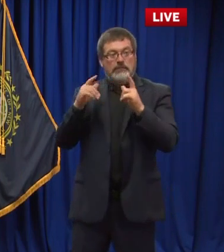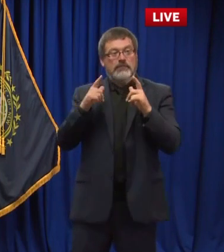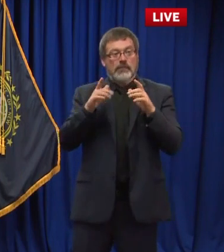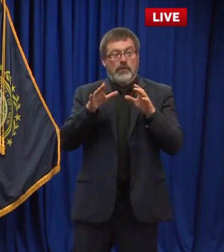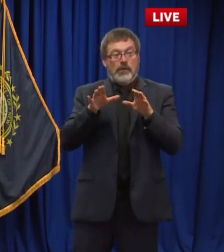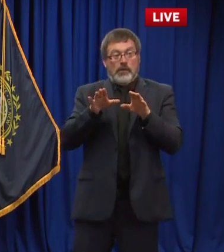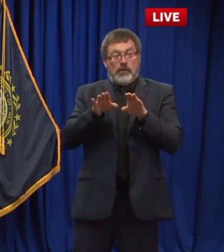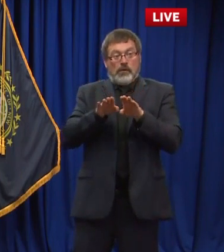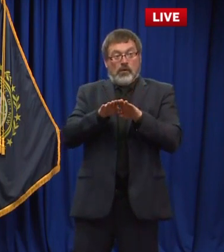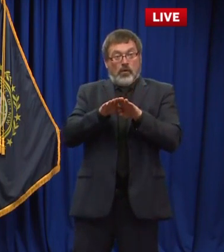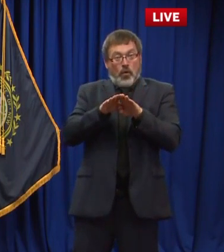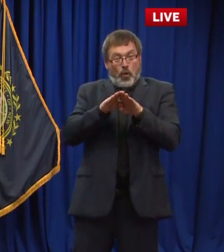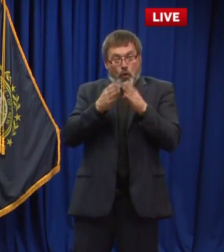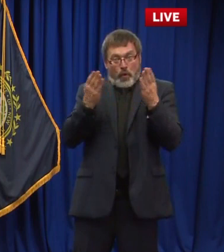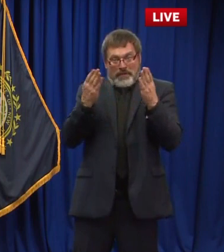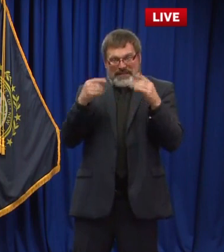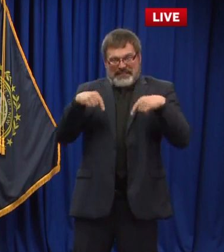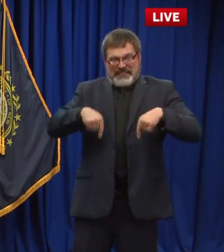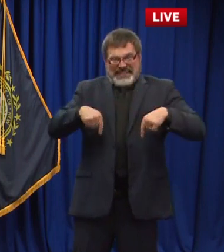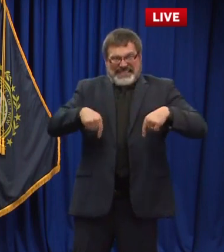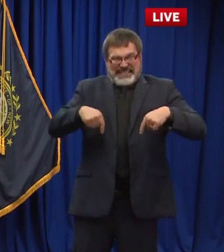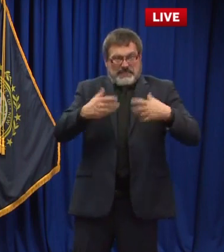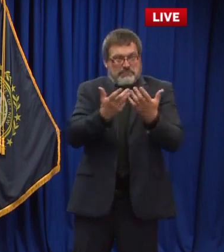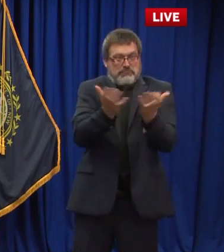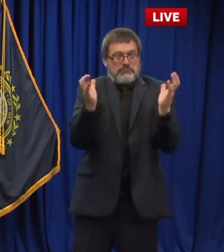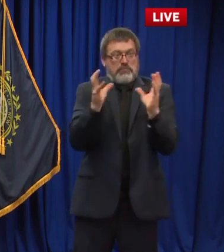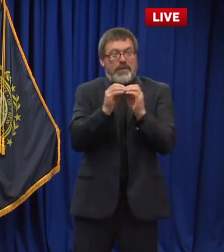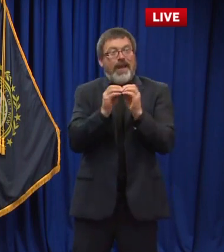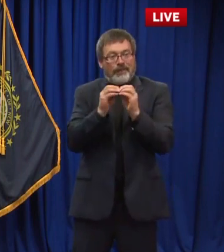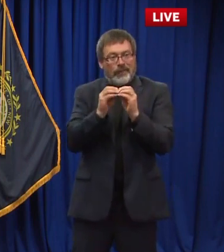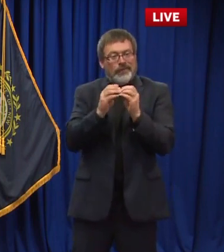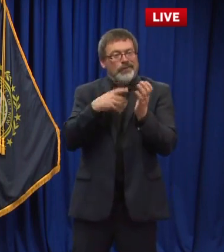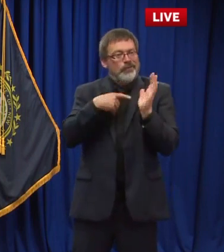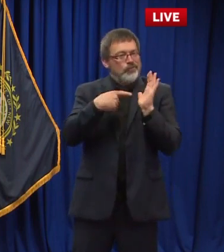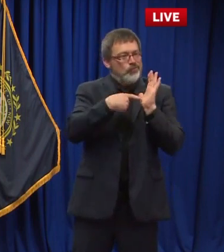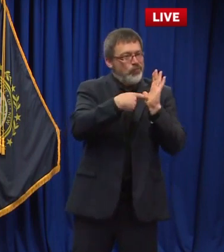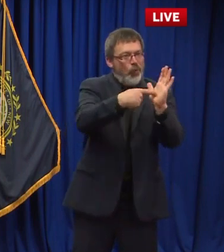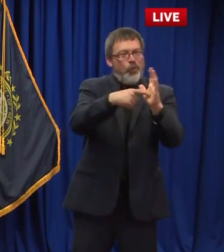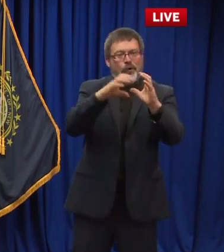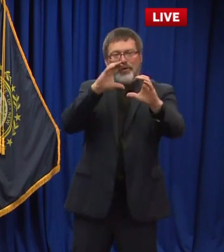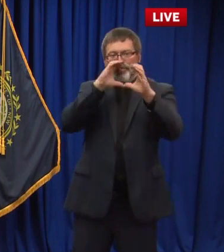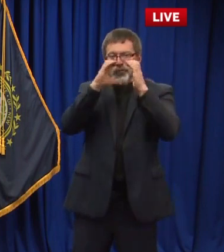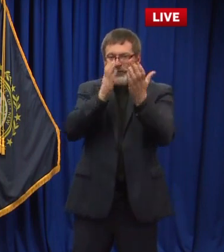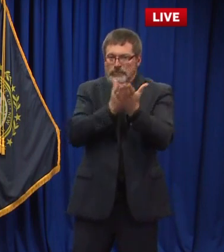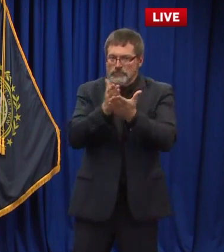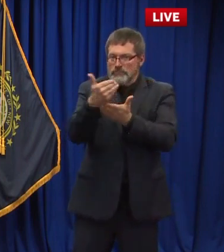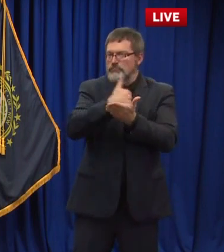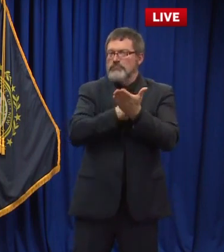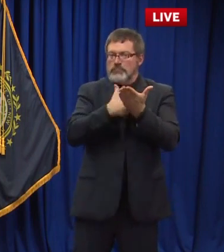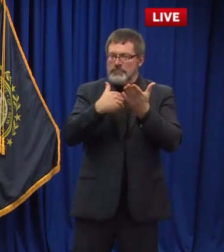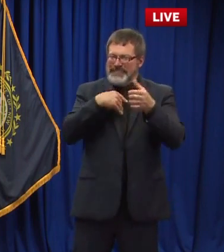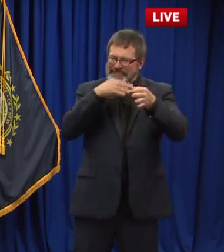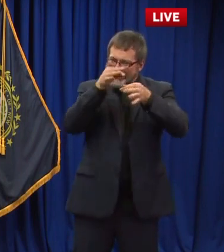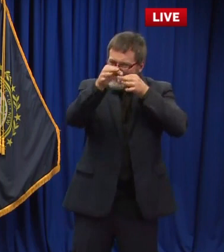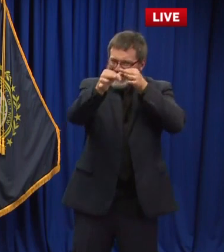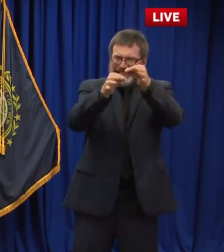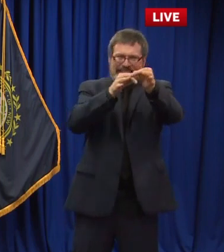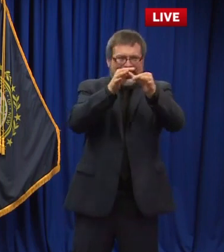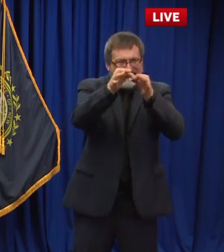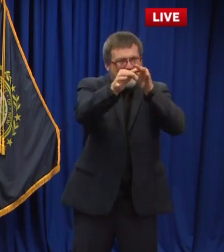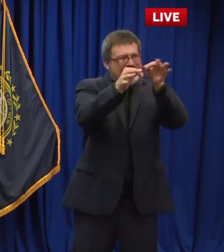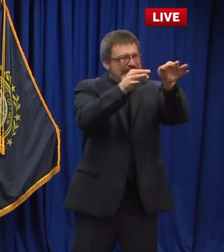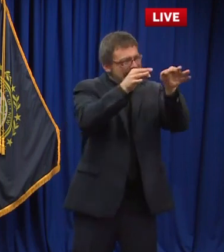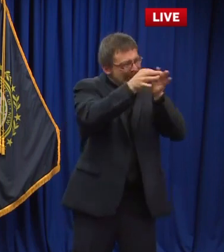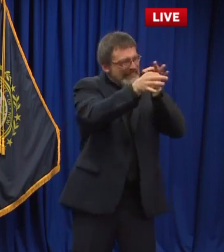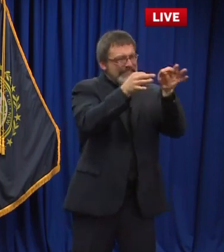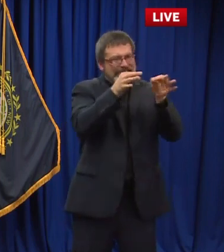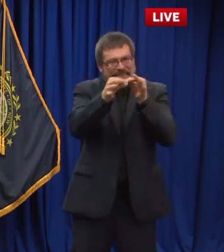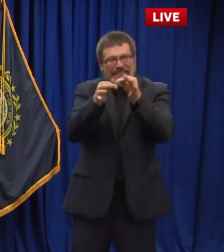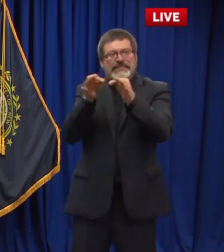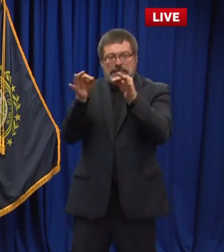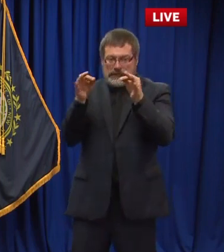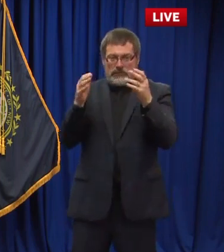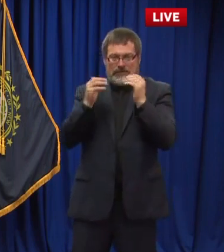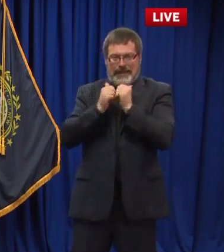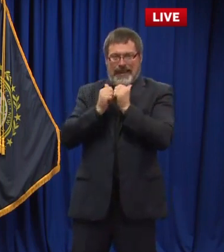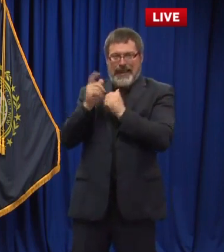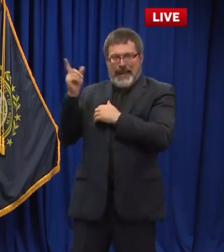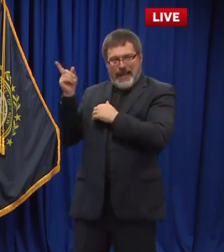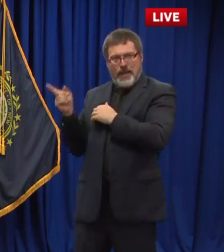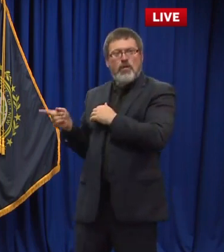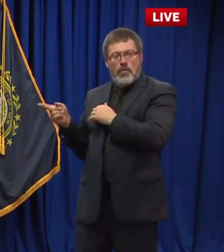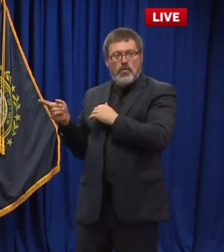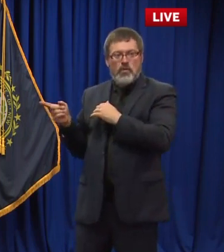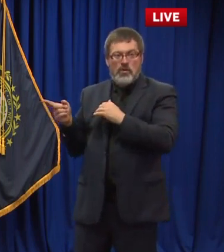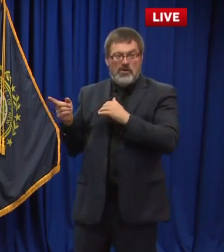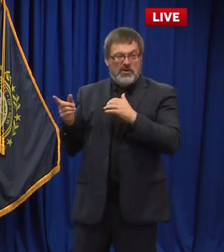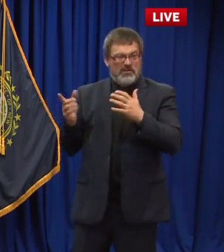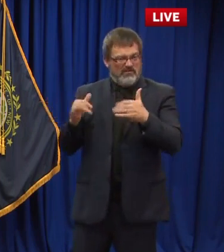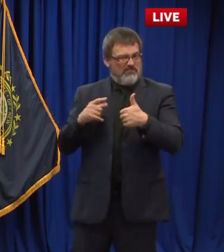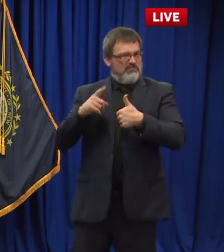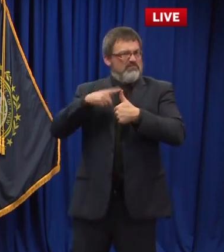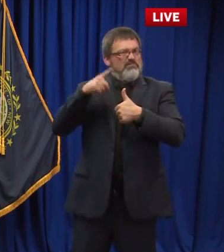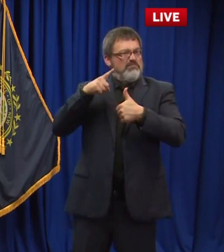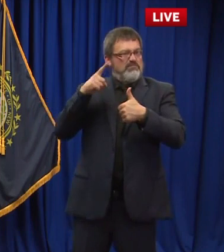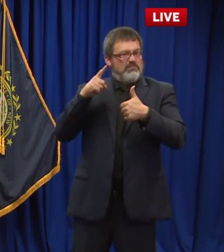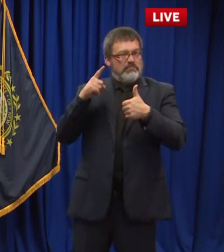THERE’S A REASON I COME OUT AND DO THESE PRESS CONFERENCES BECAUSE COMMUNICATION AND TRANSPARENCY IS SO IMPORTANT IN TIMES OF CRISIS THAT WE WANT TO MAKE SURE EVERYONE IS ON BOARD